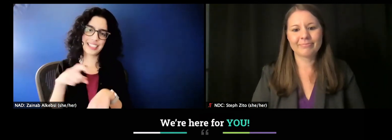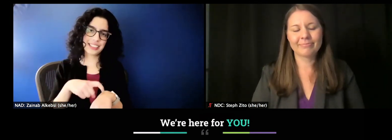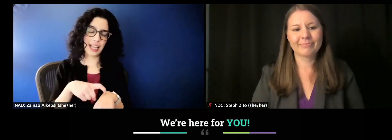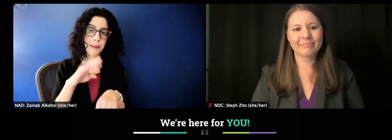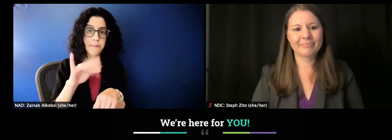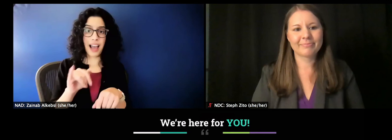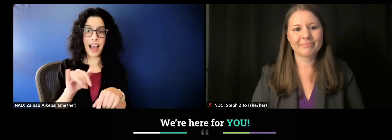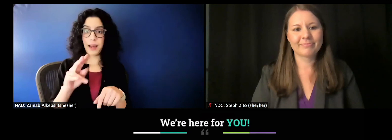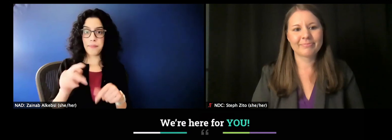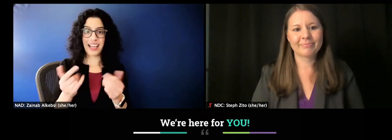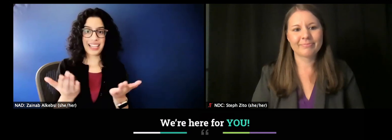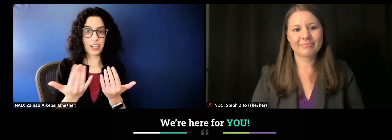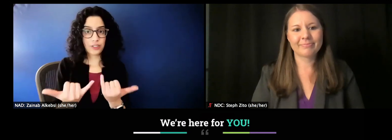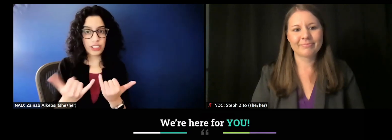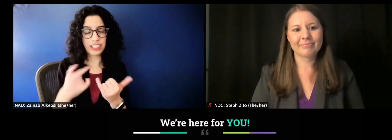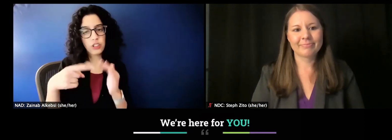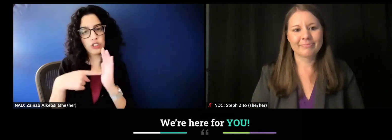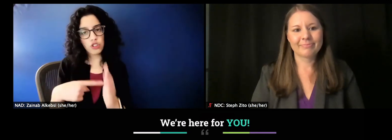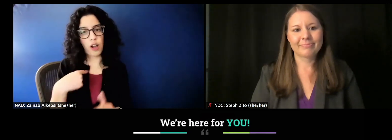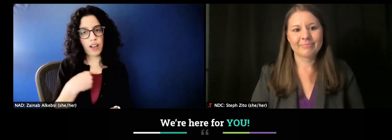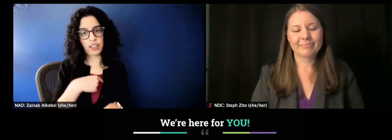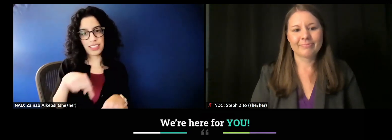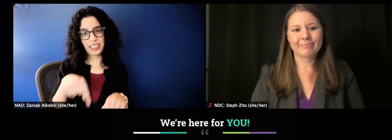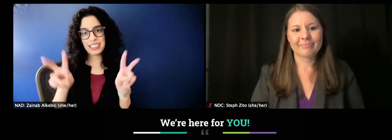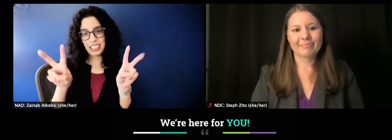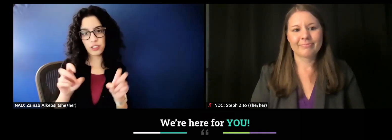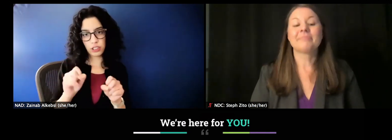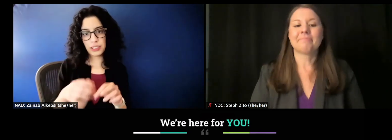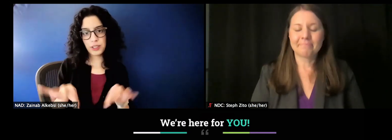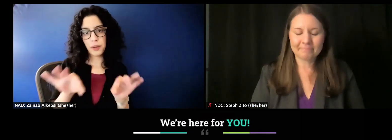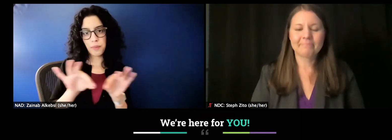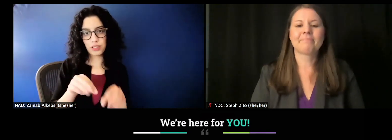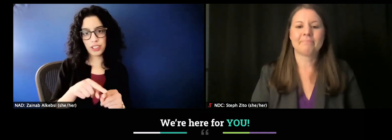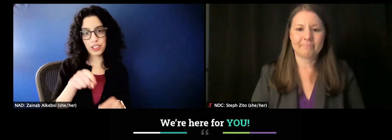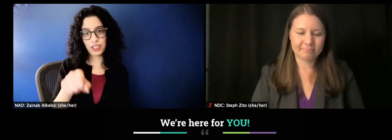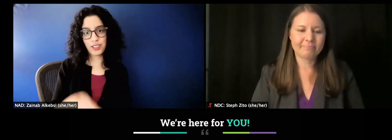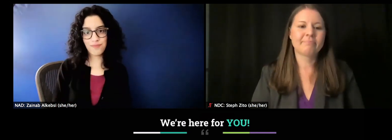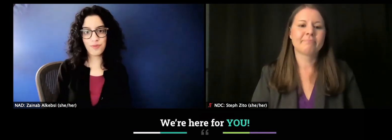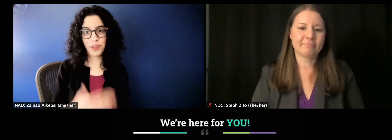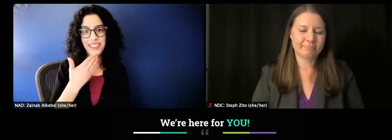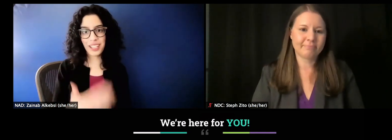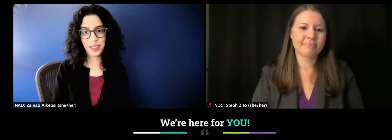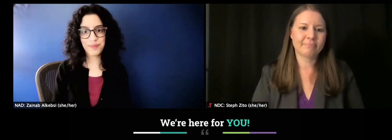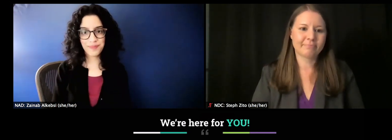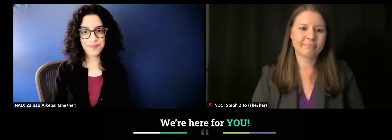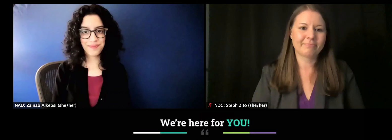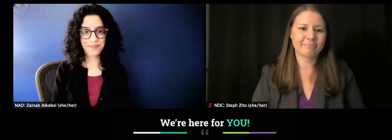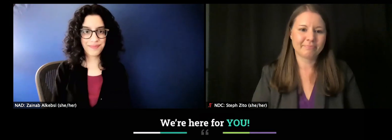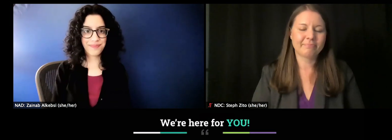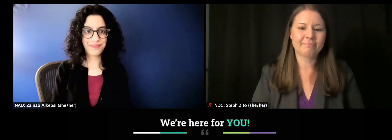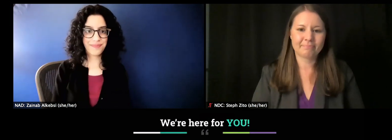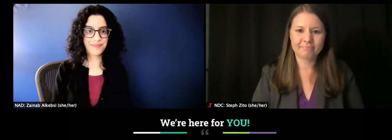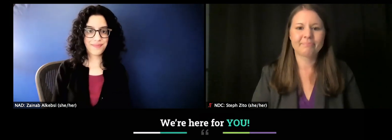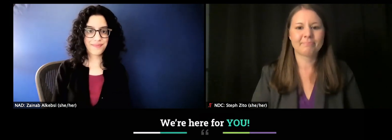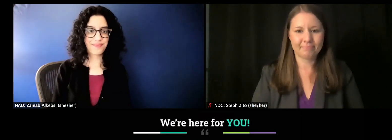And so many of you have come out today to show us this is an important issue and we thank you for that.